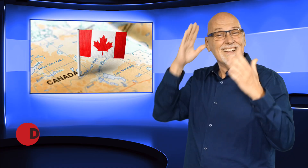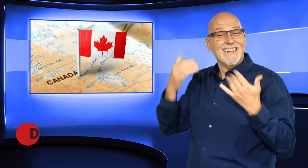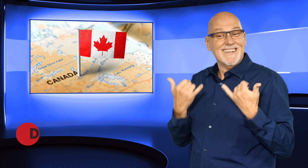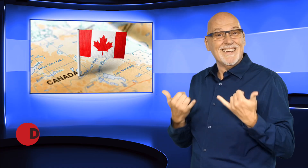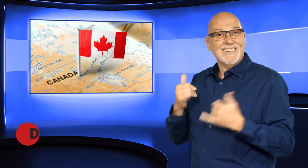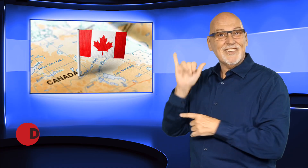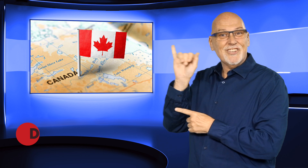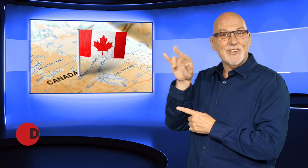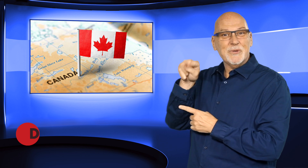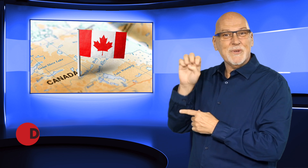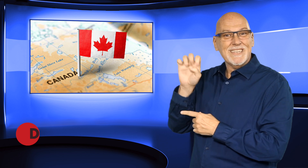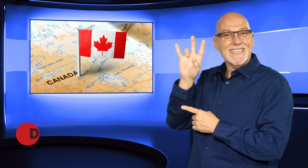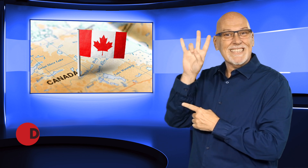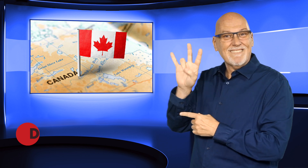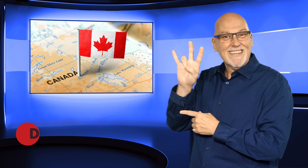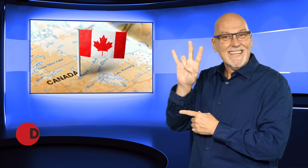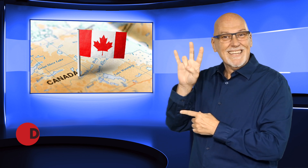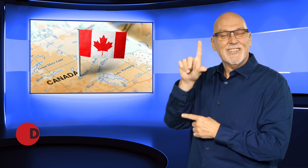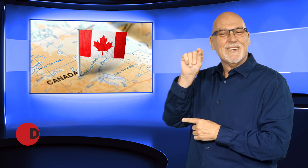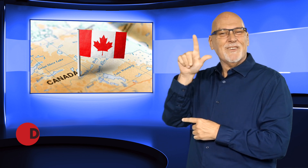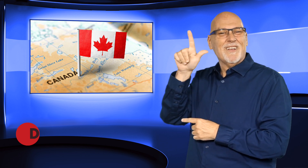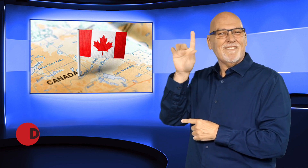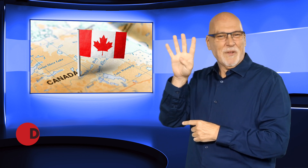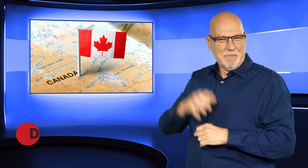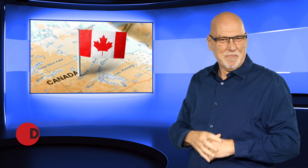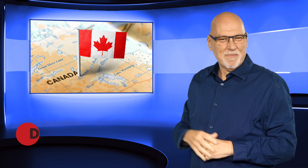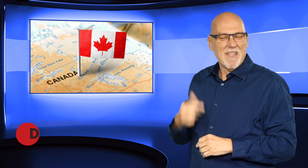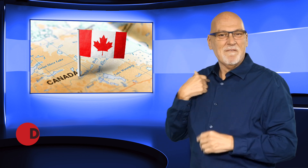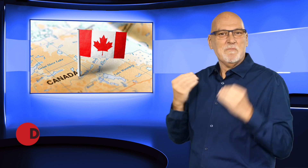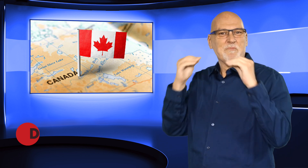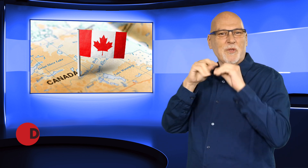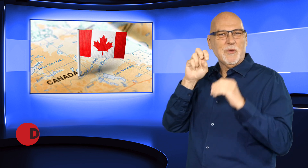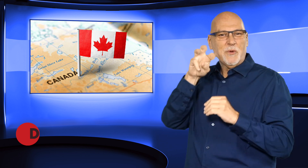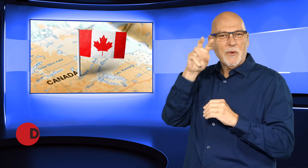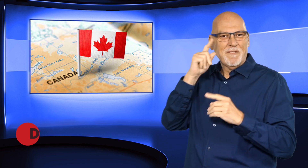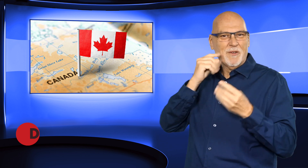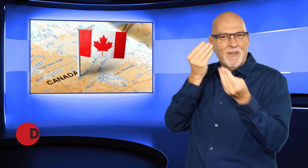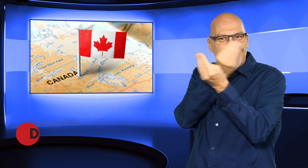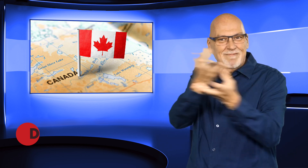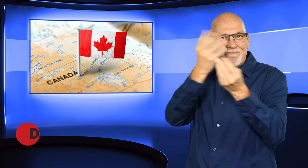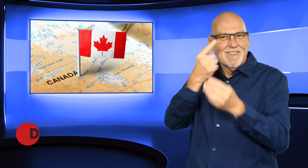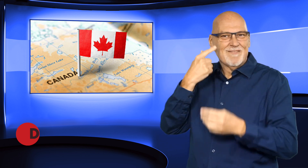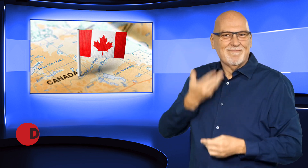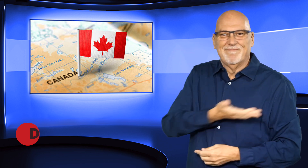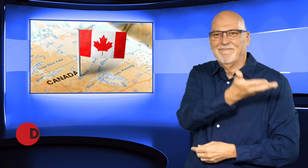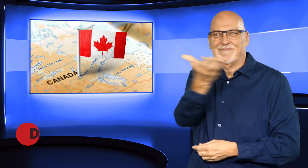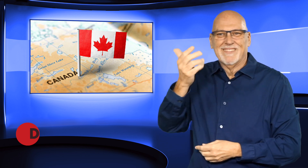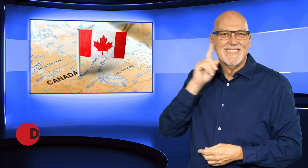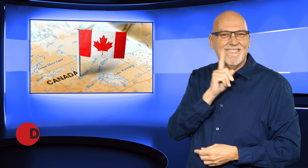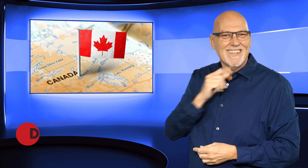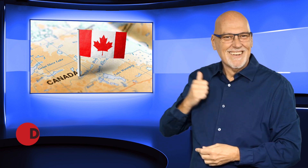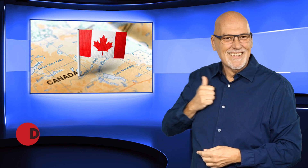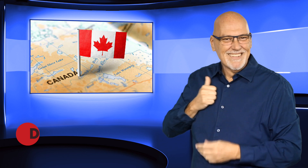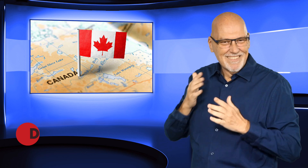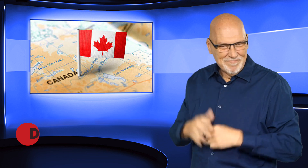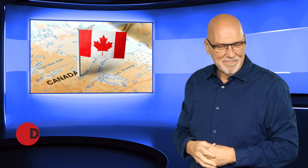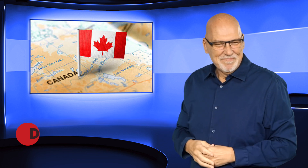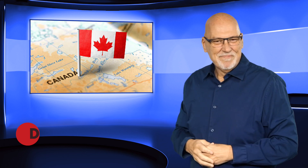Hello! This is DeafDots, 7 June 2024. Bringing alerts & news reports at intervals for all Deaf Canadians.